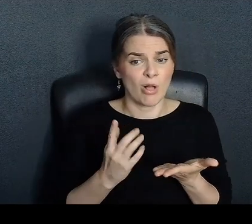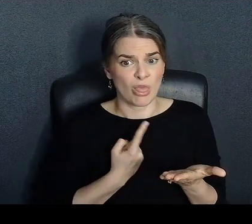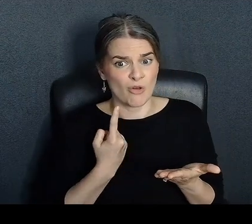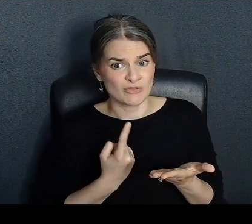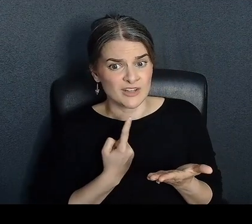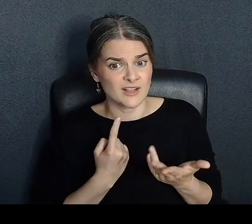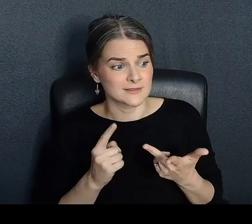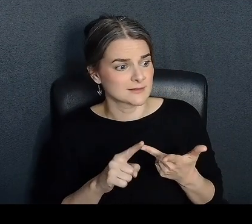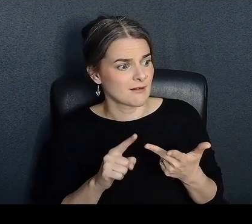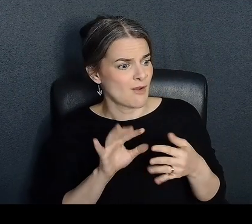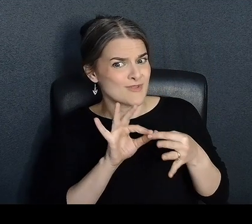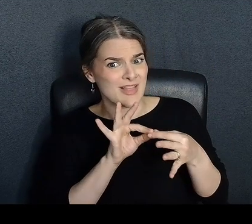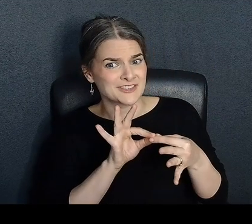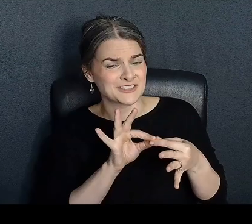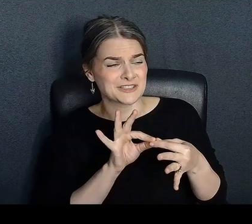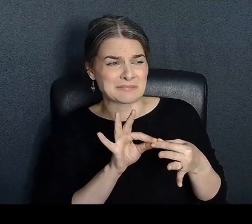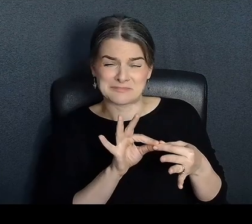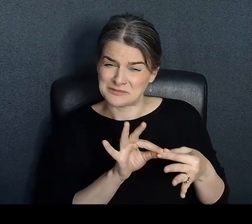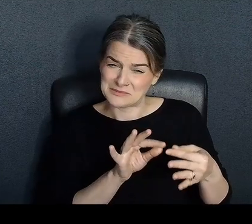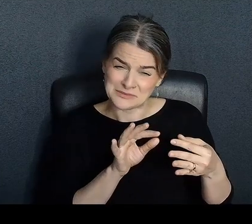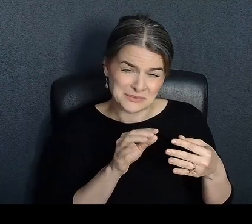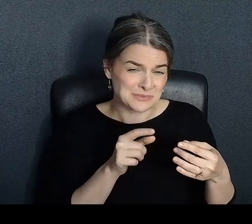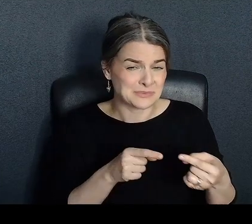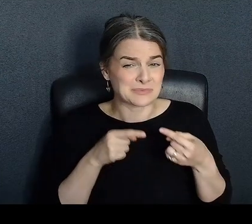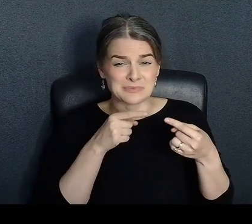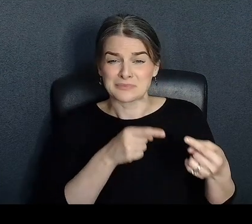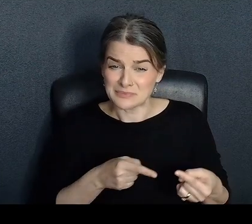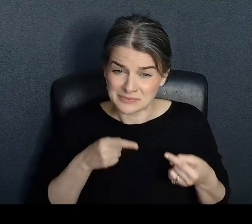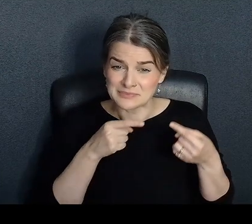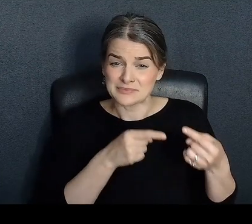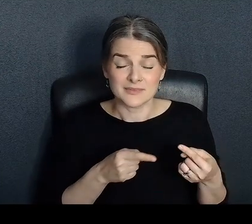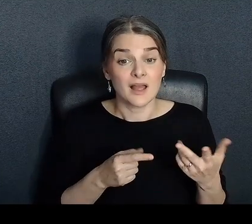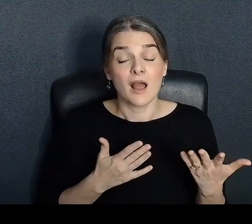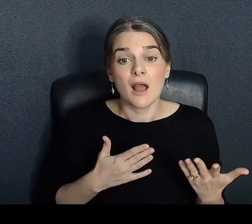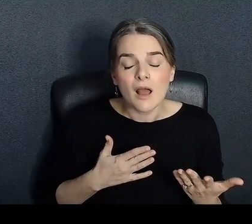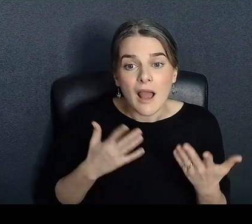When my dad's hearing aids are not working correctly,